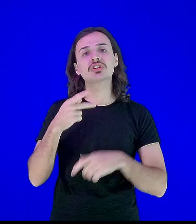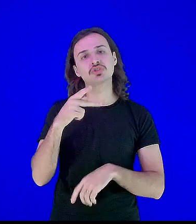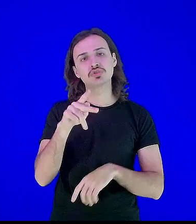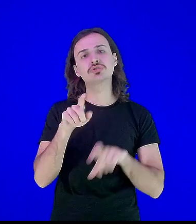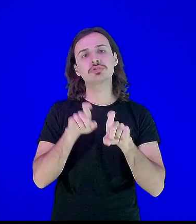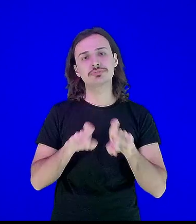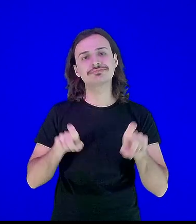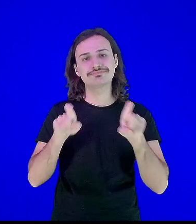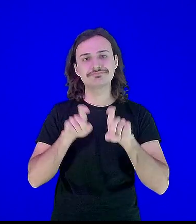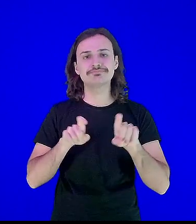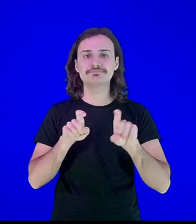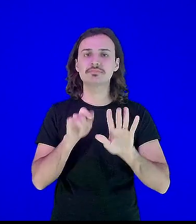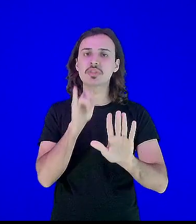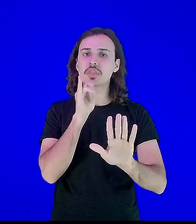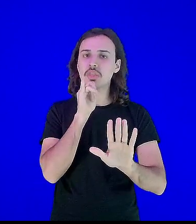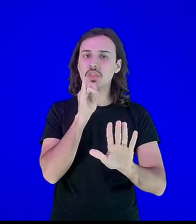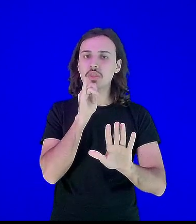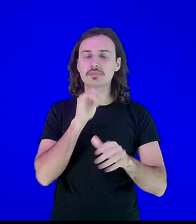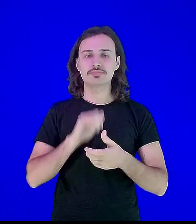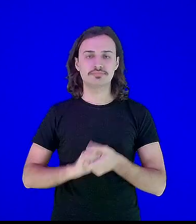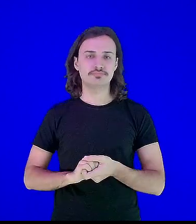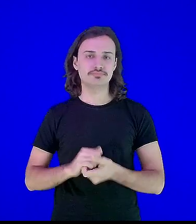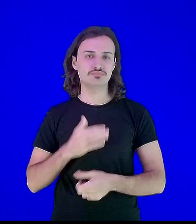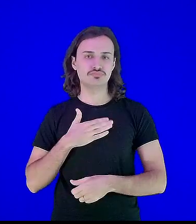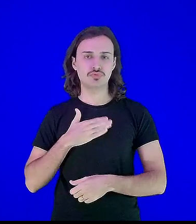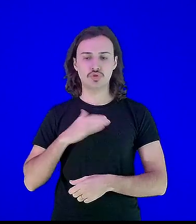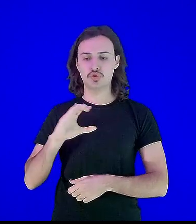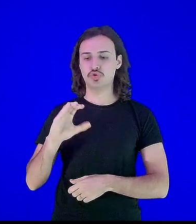so, for example, Chrome has profiles